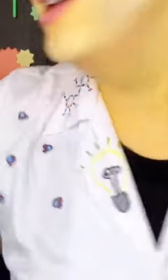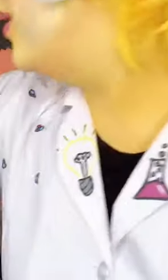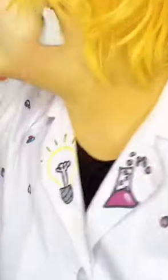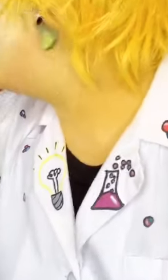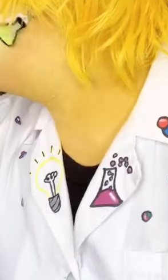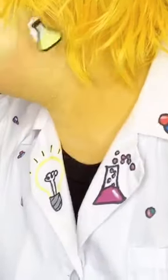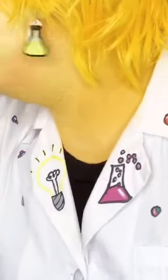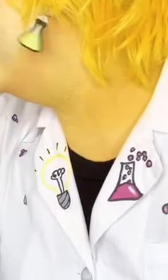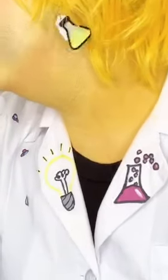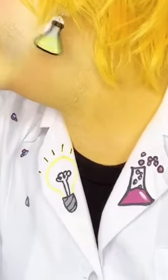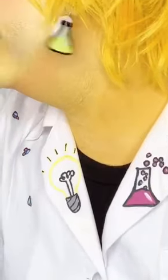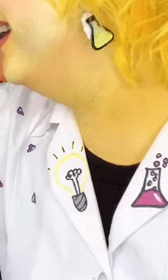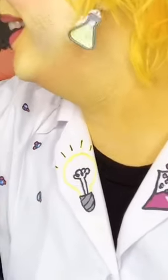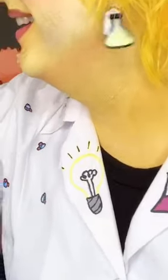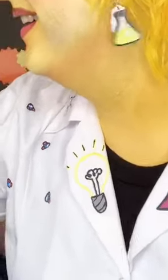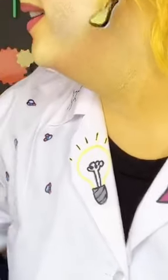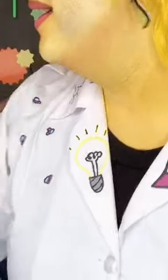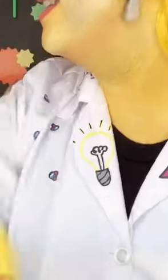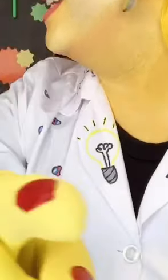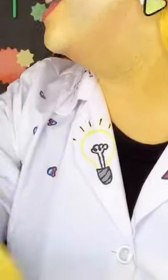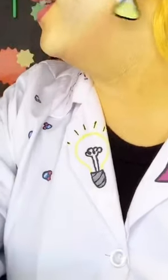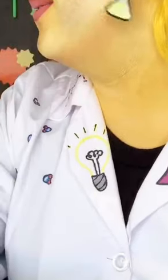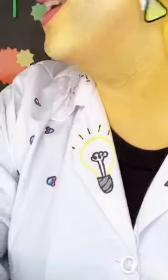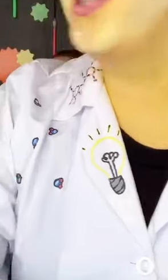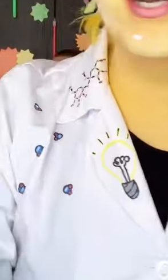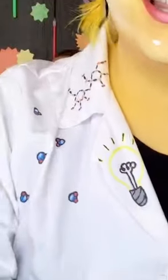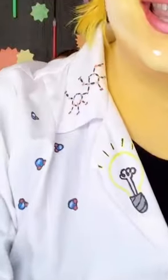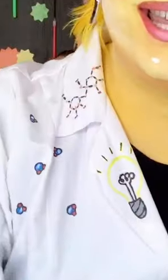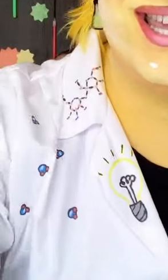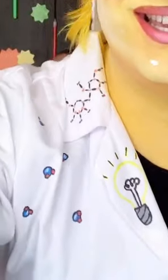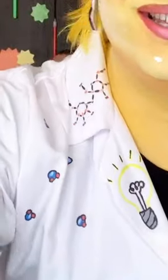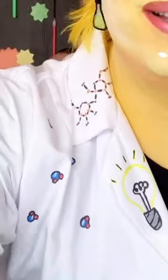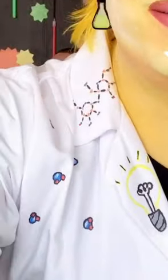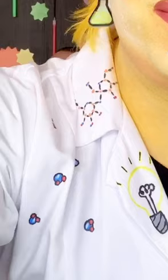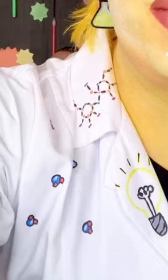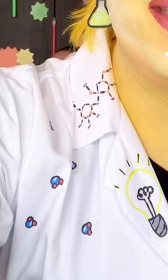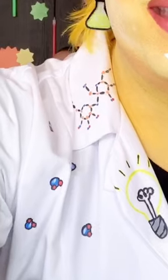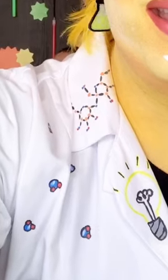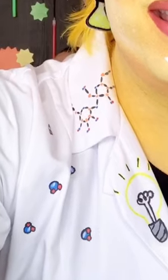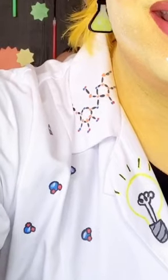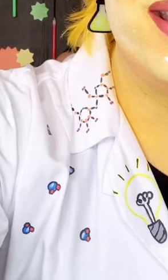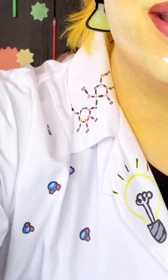You're watching! It said that you're watching on the thing.